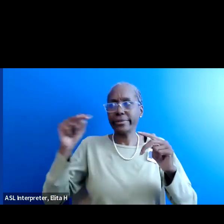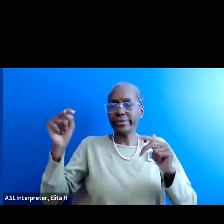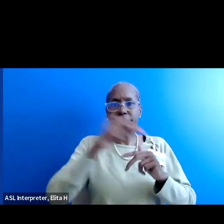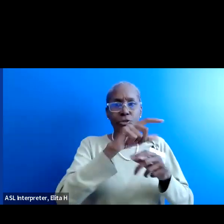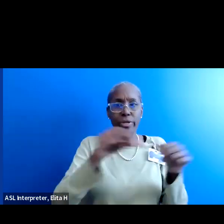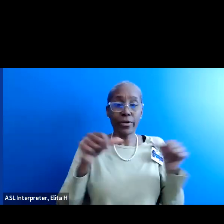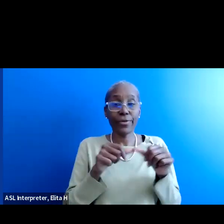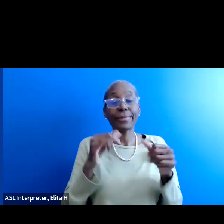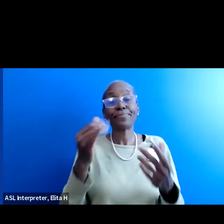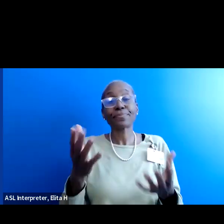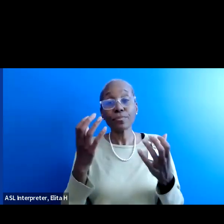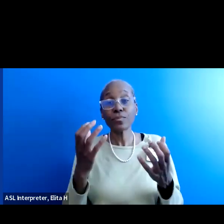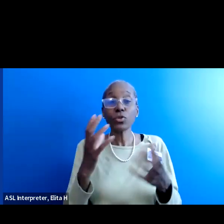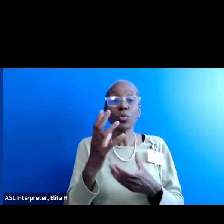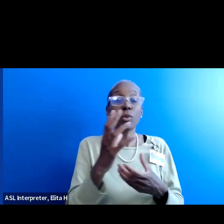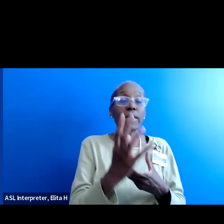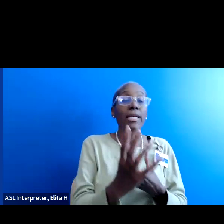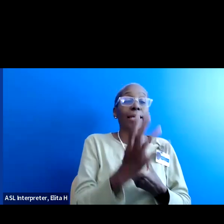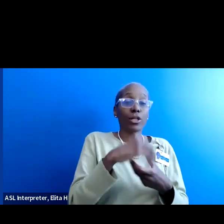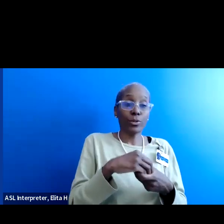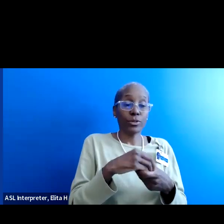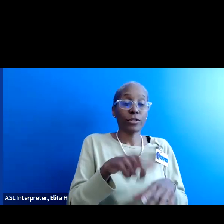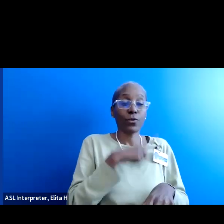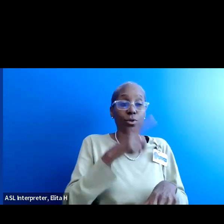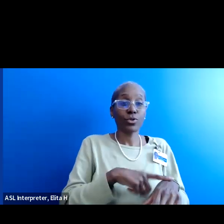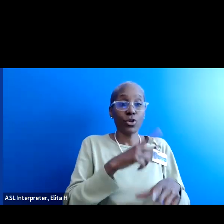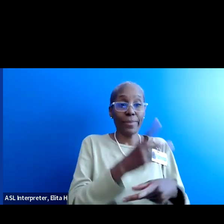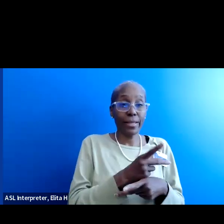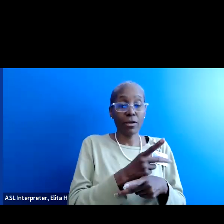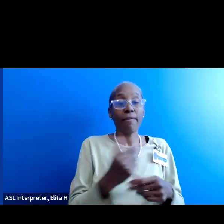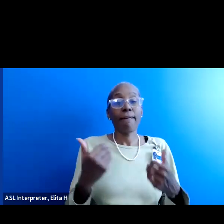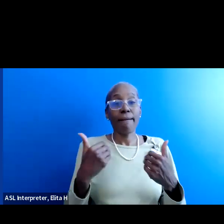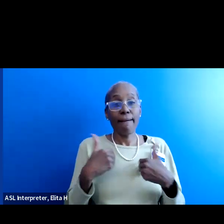If you're looking for inclusive long-term care, there are two key